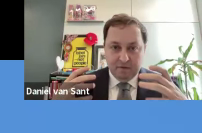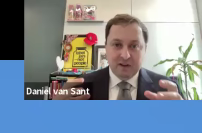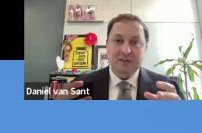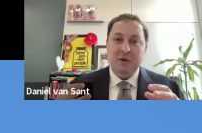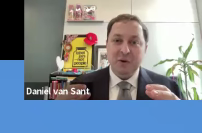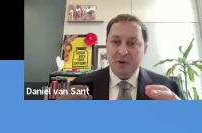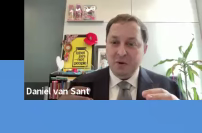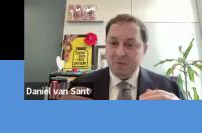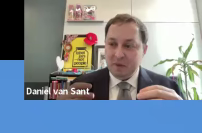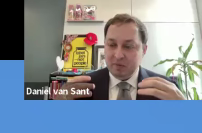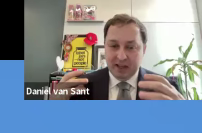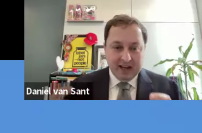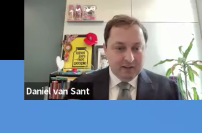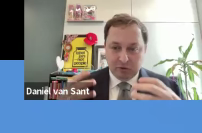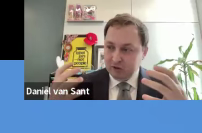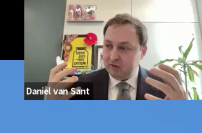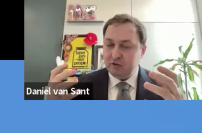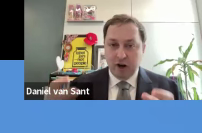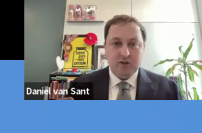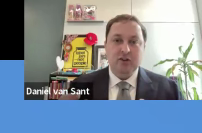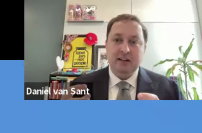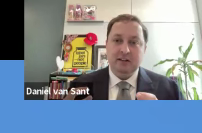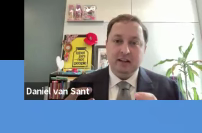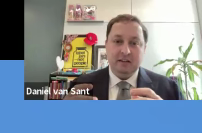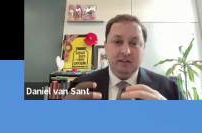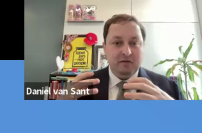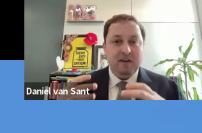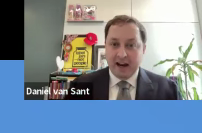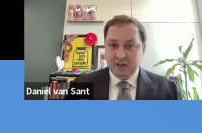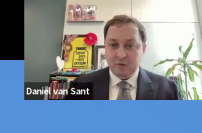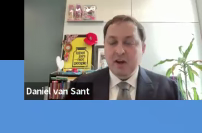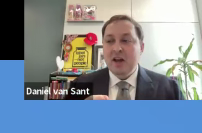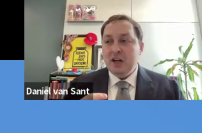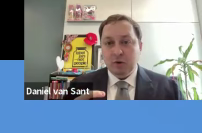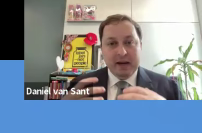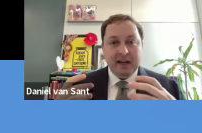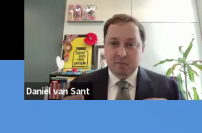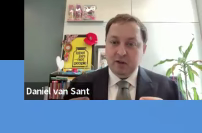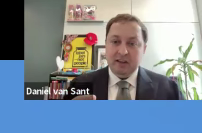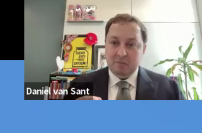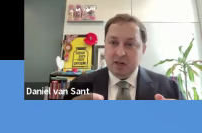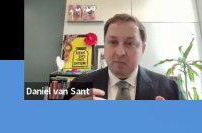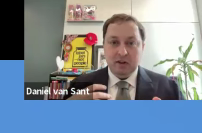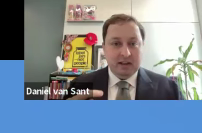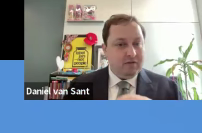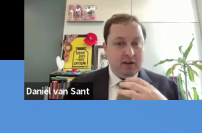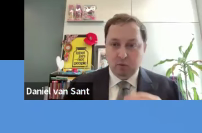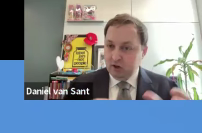a physical place or structure that exists in a vacuum. You are making a building that people live in,